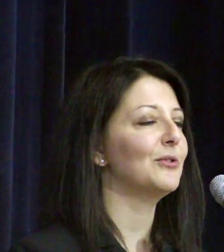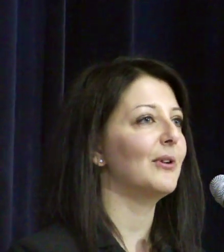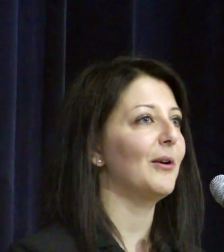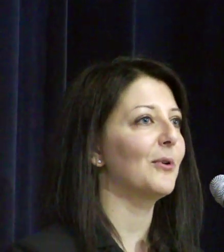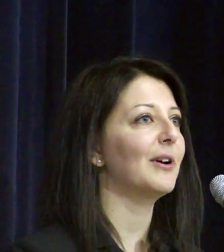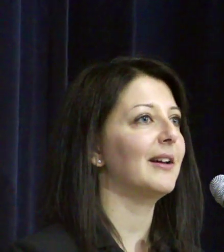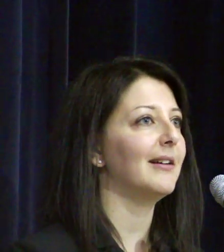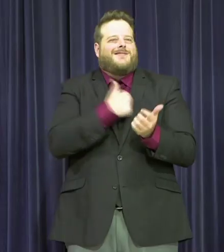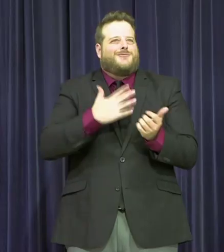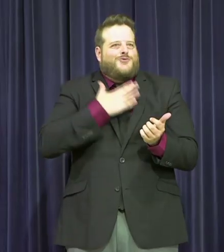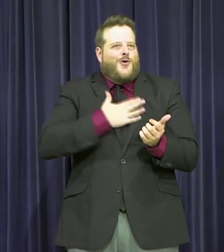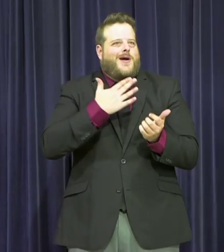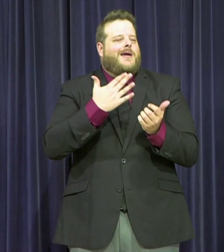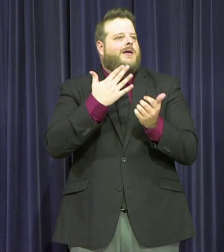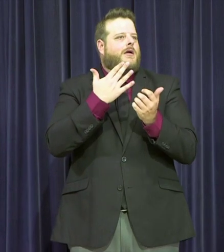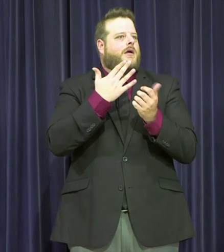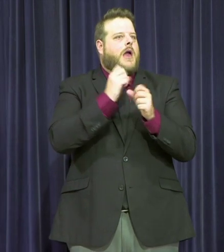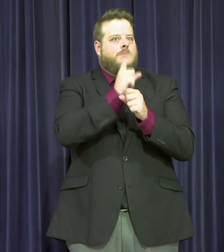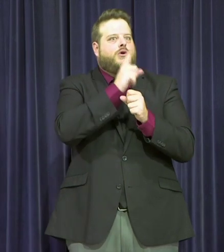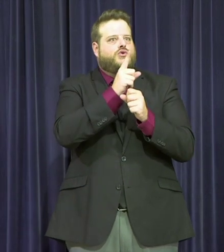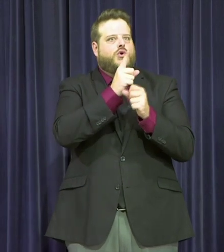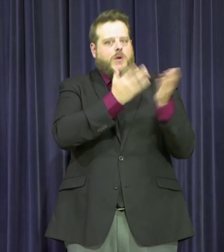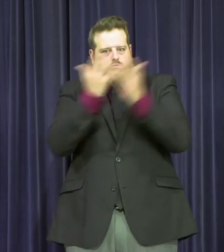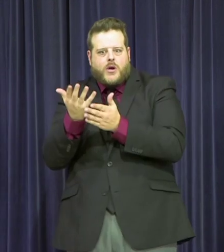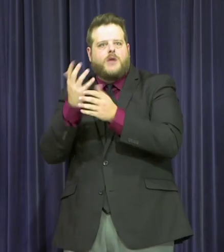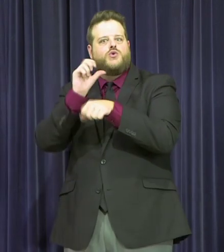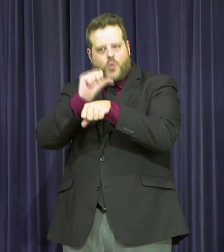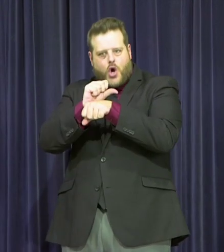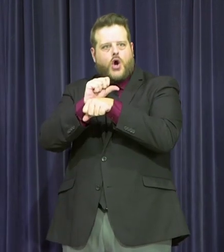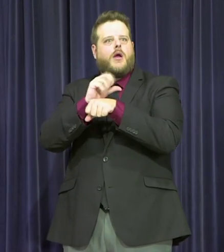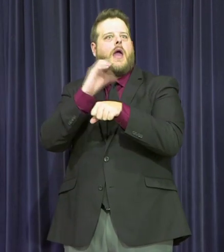Making sure that work and joy are closely linked.